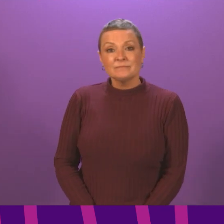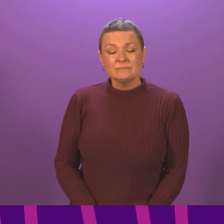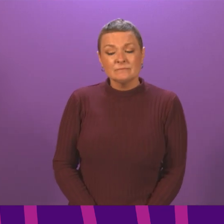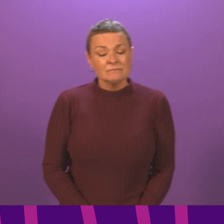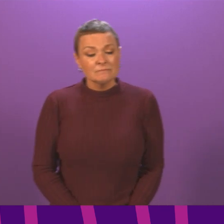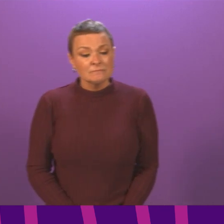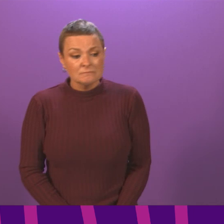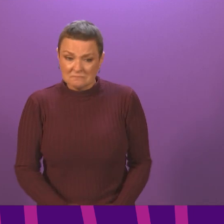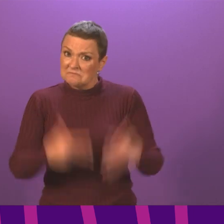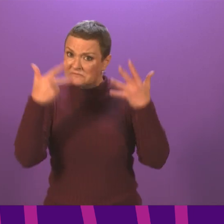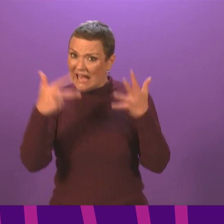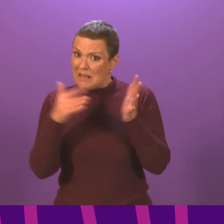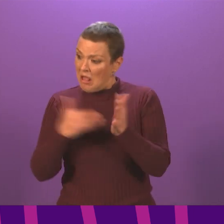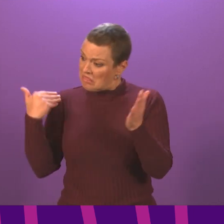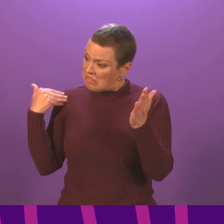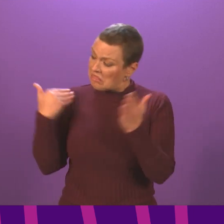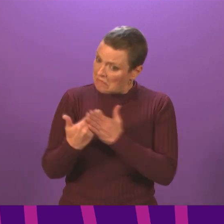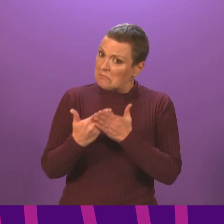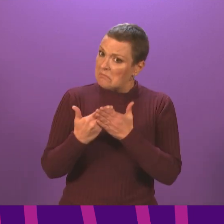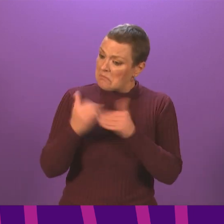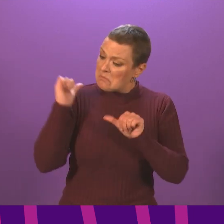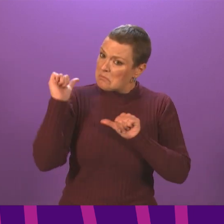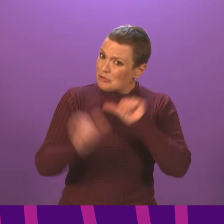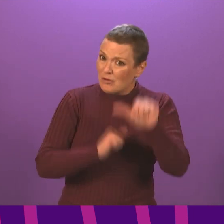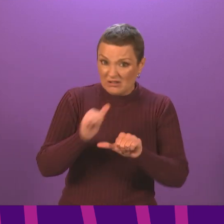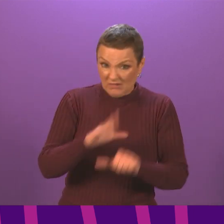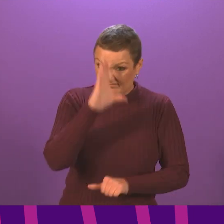they are aware. Anas Sarwar (Glasgow) (Lab): After eight months, this is progress, but—I